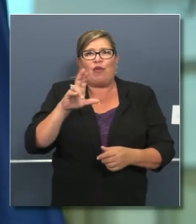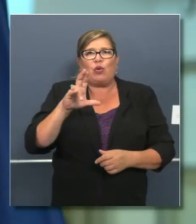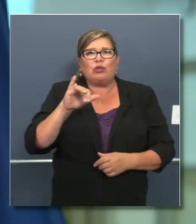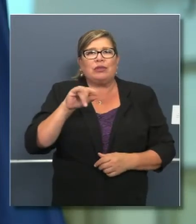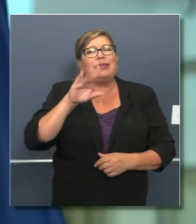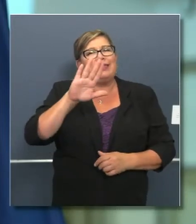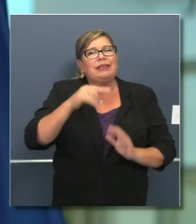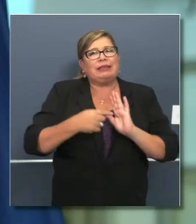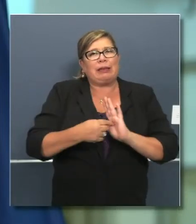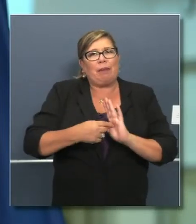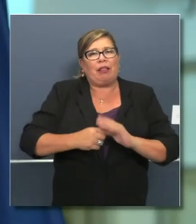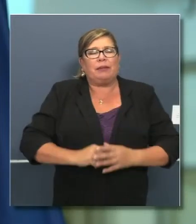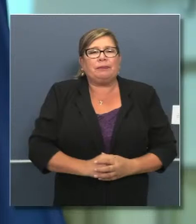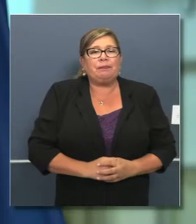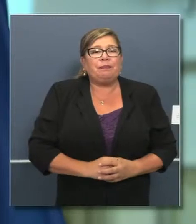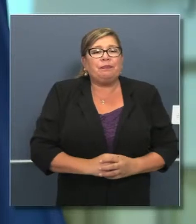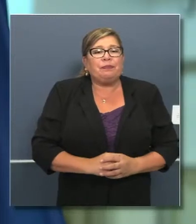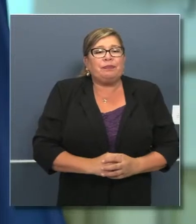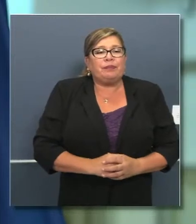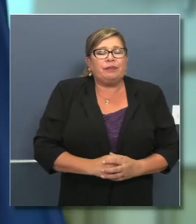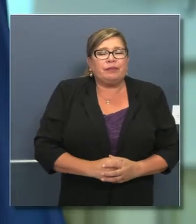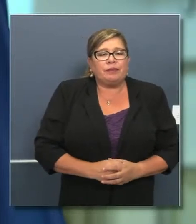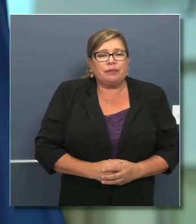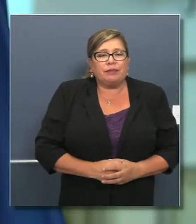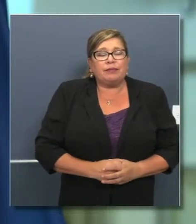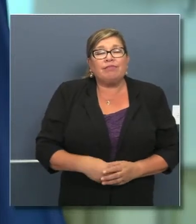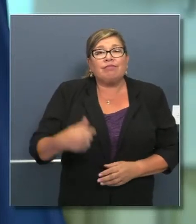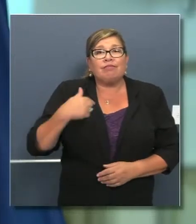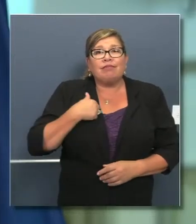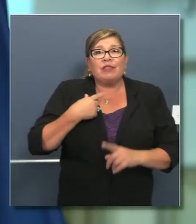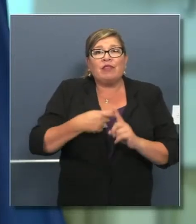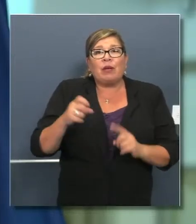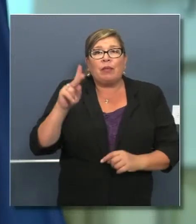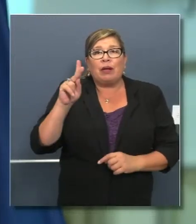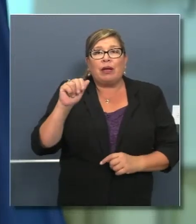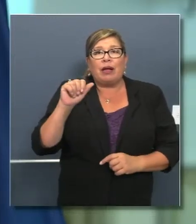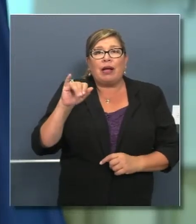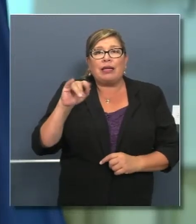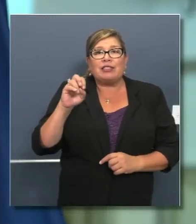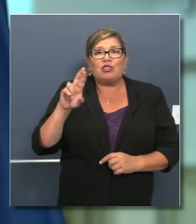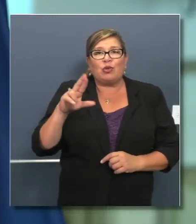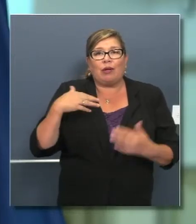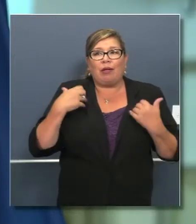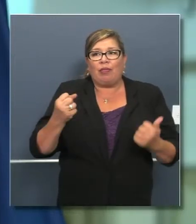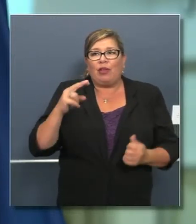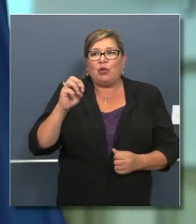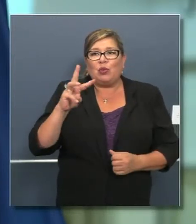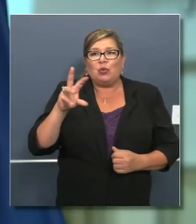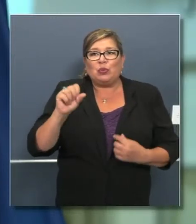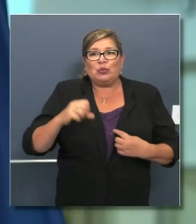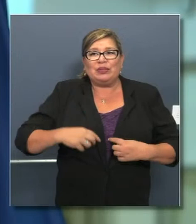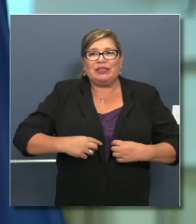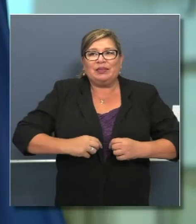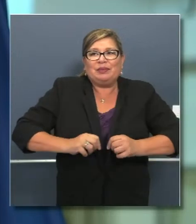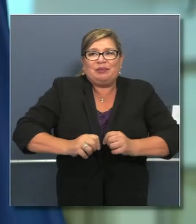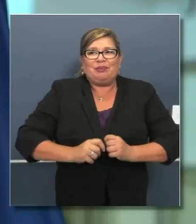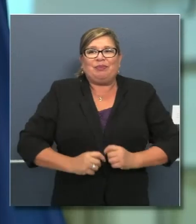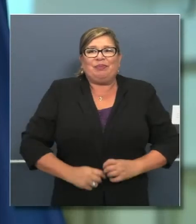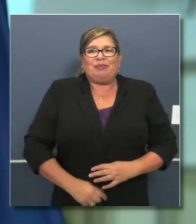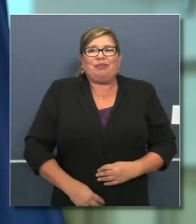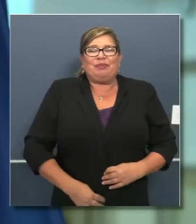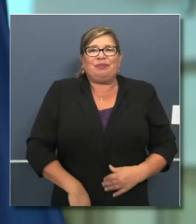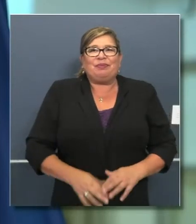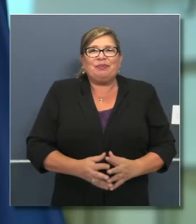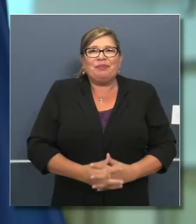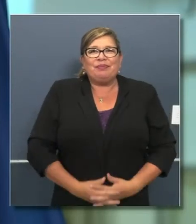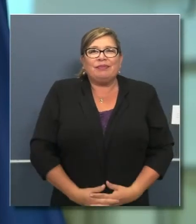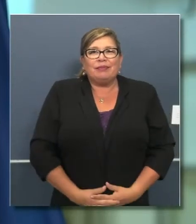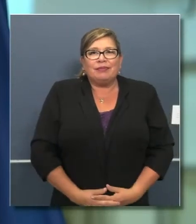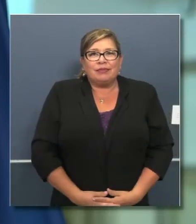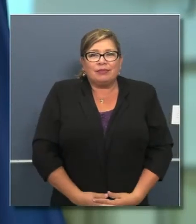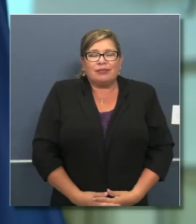oh hi governor actually kaiser Health News no big deal I want to ask you about testing some